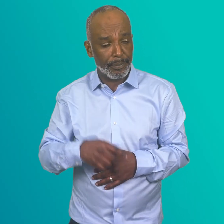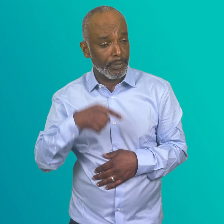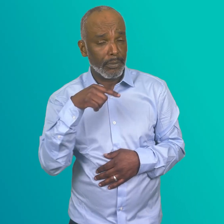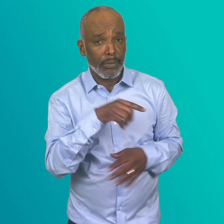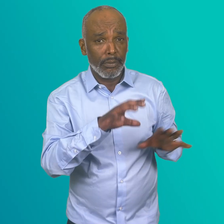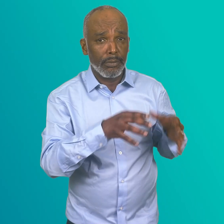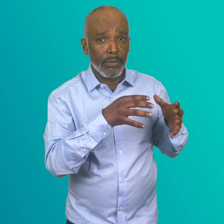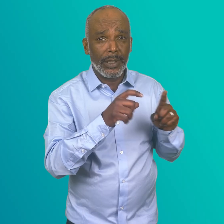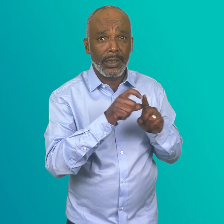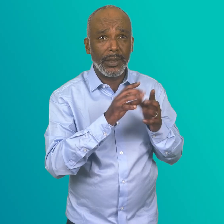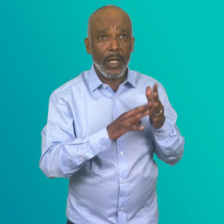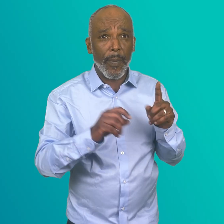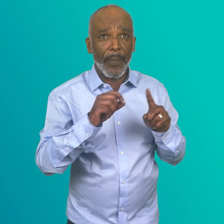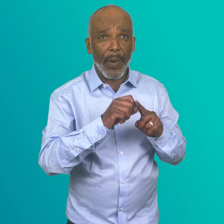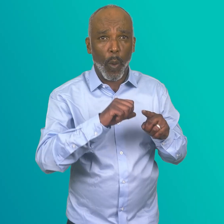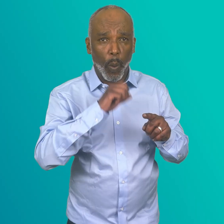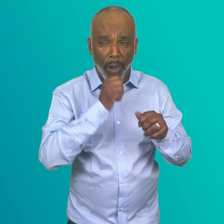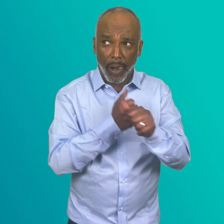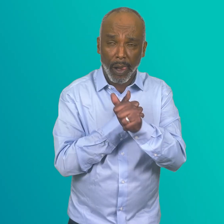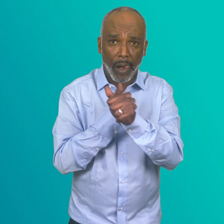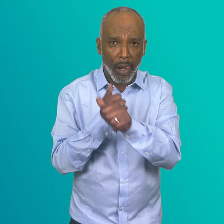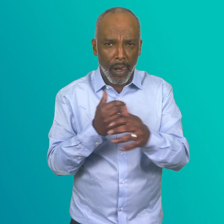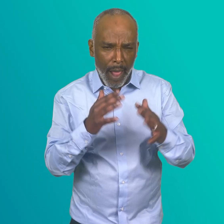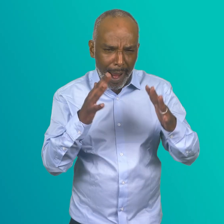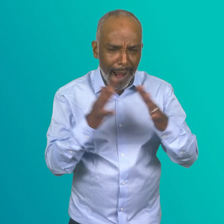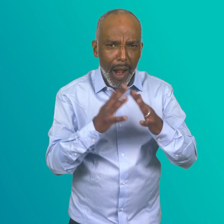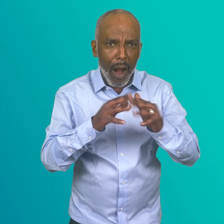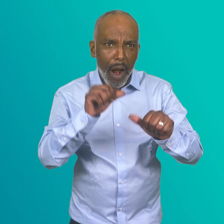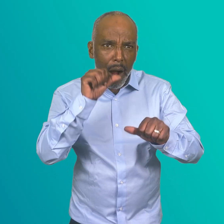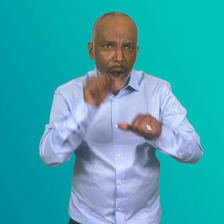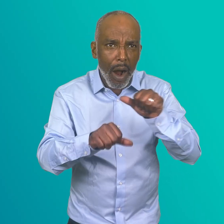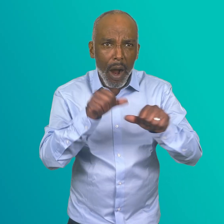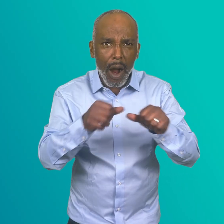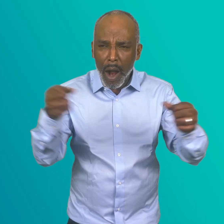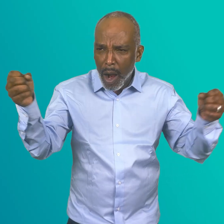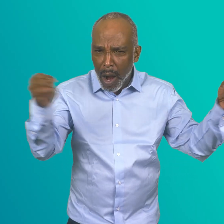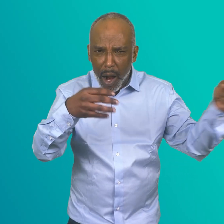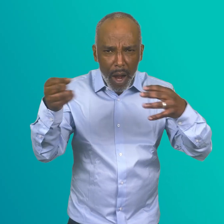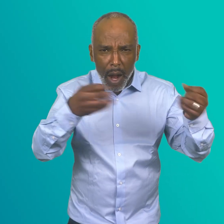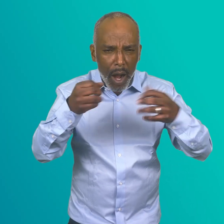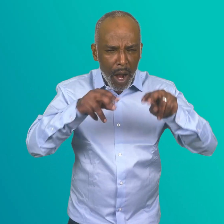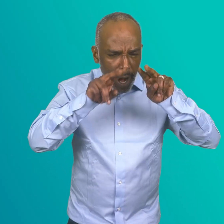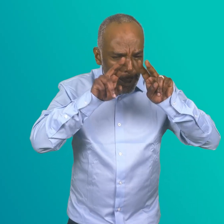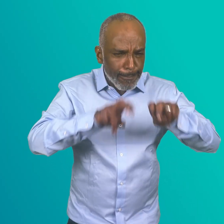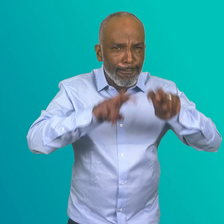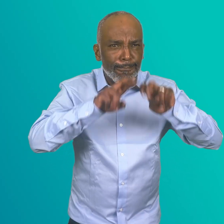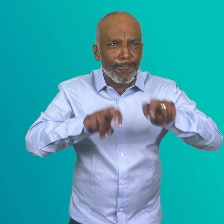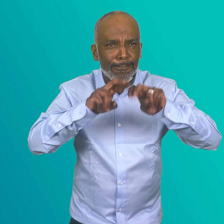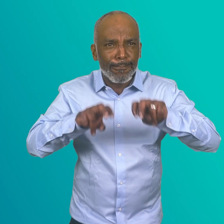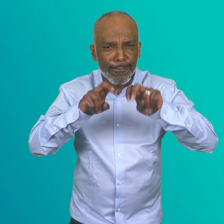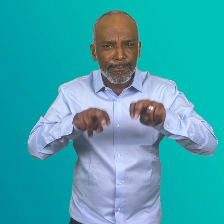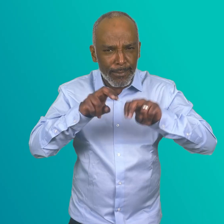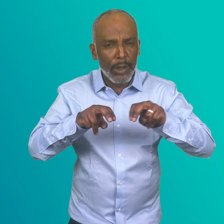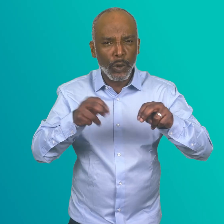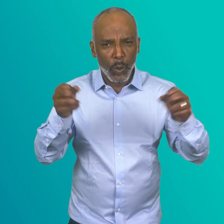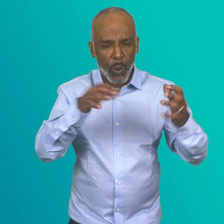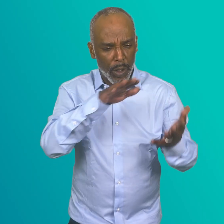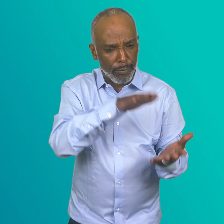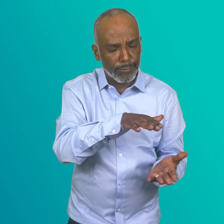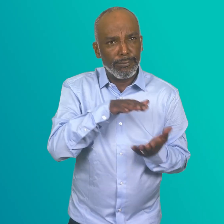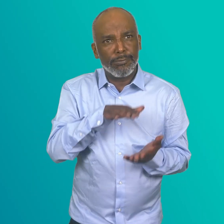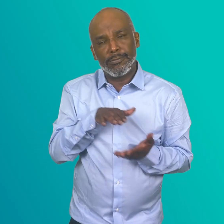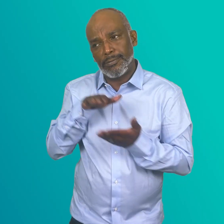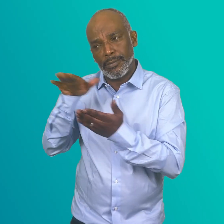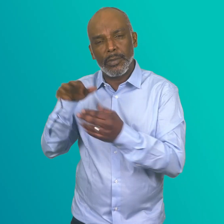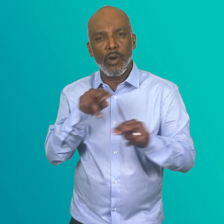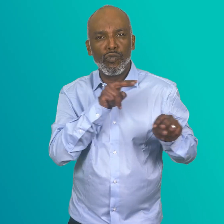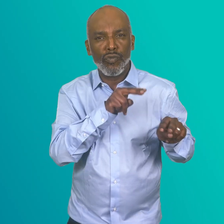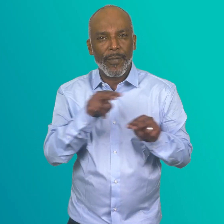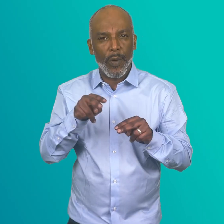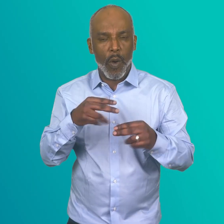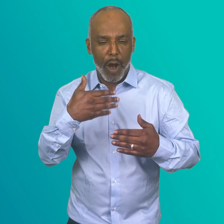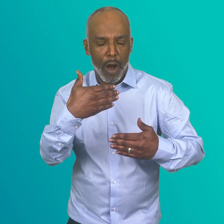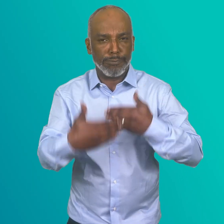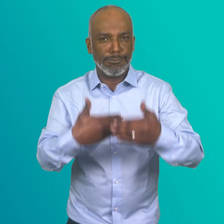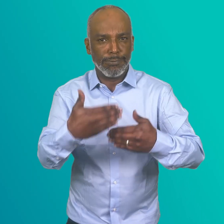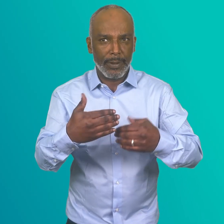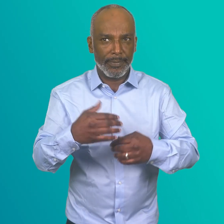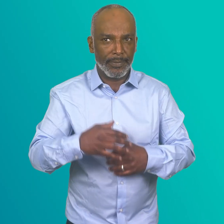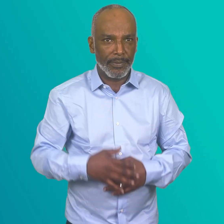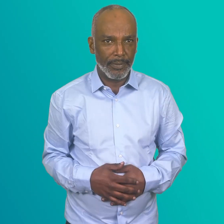DWP will also support the process by collating and analysing responses to inform the Review’s work.